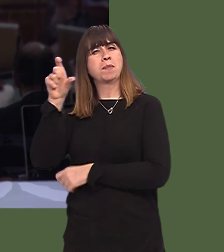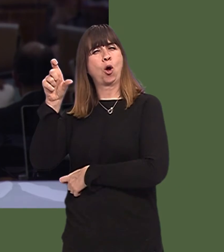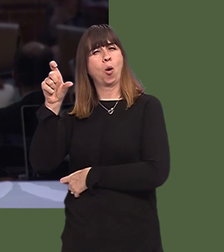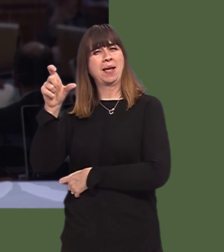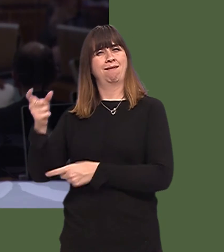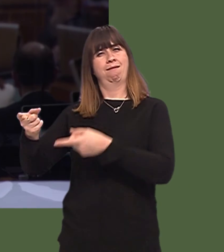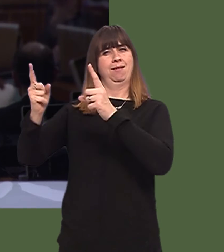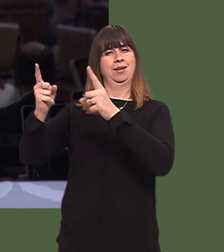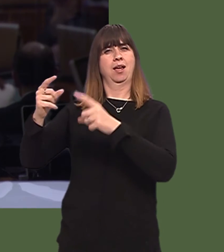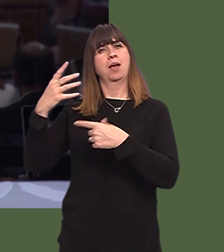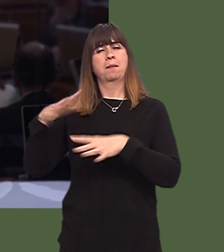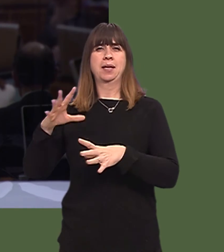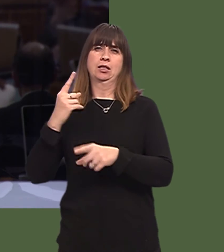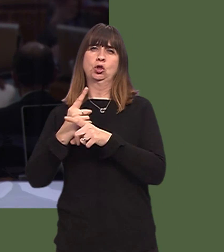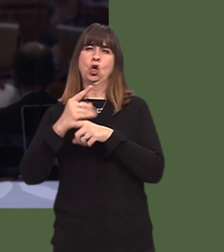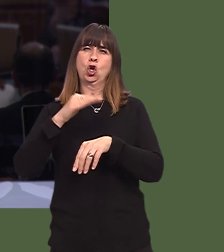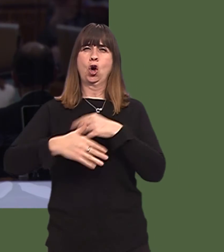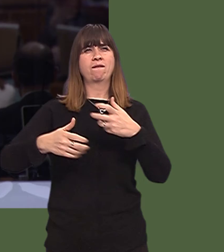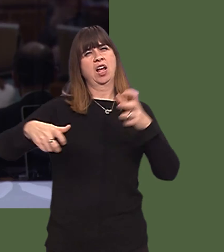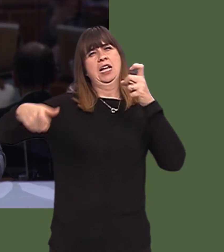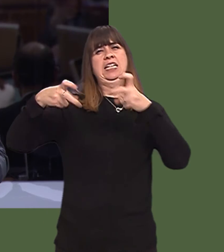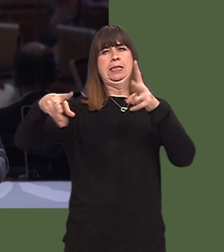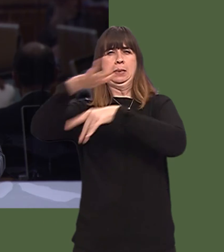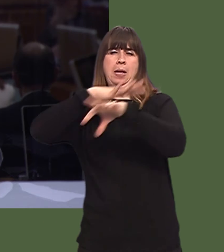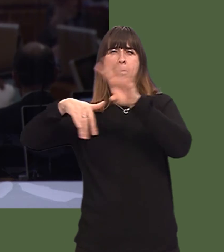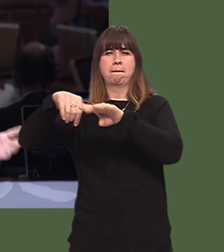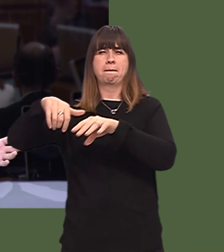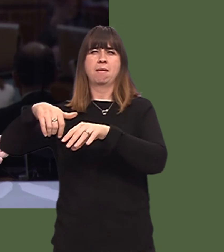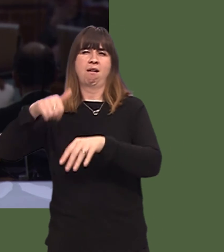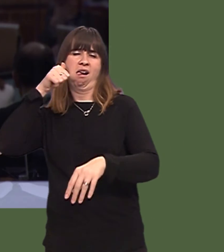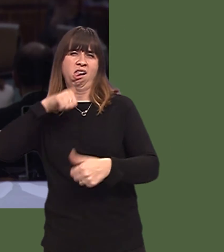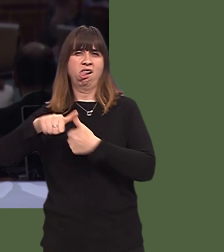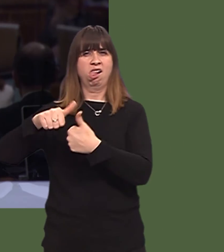rigged system this month, because, in Wales, itís Labour thatís rigged the system?